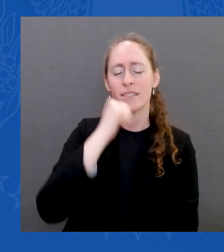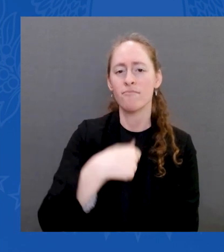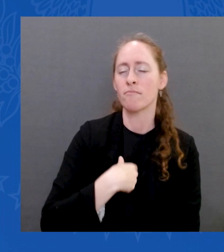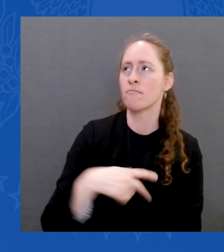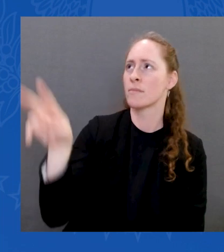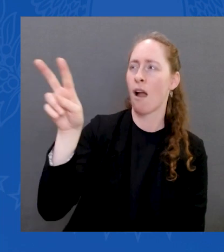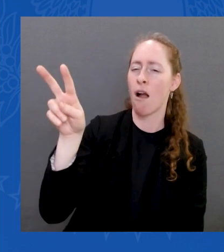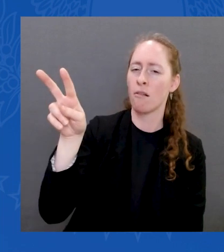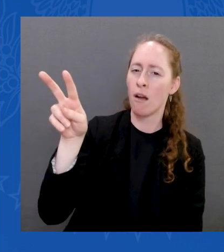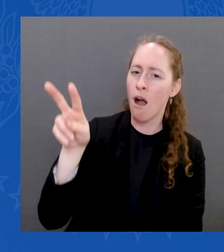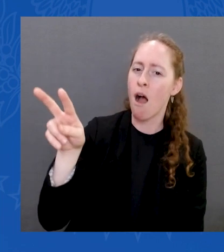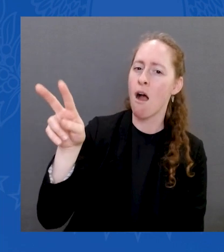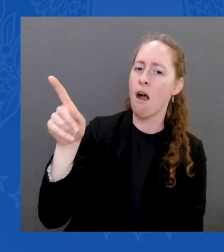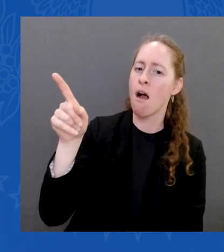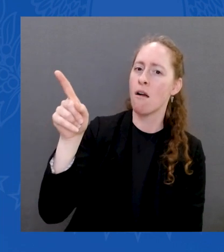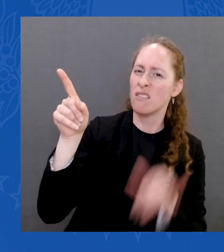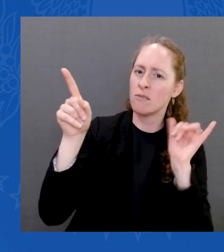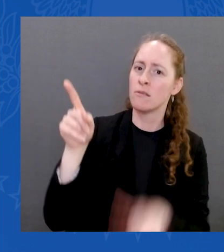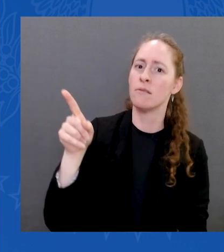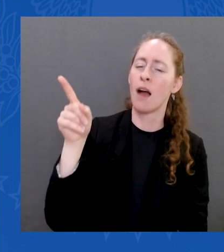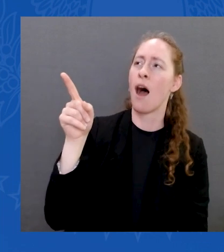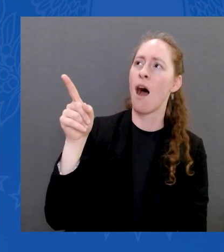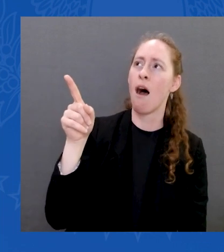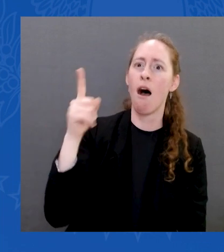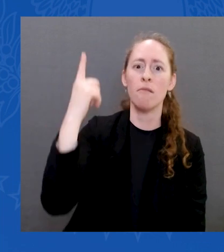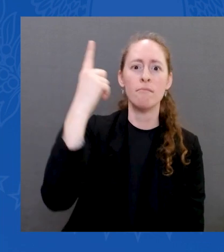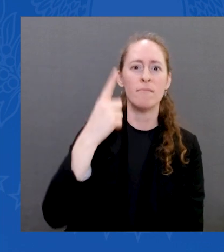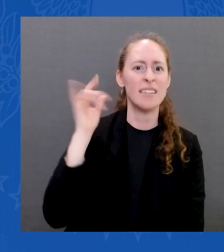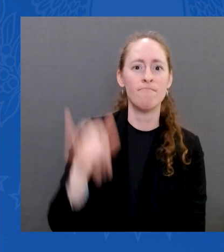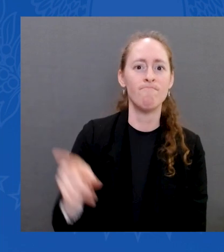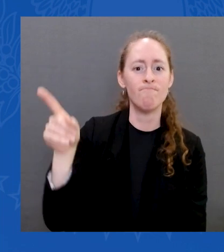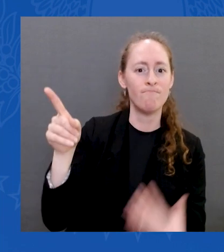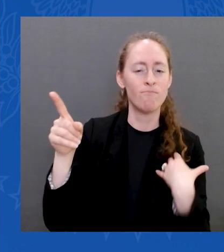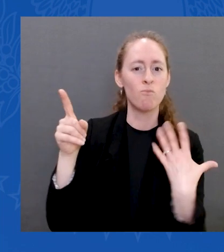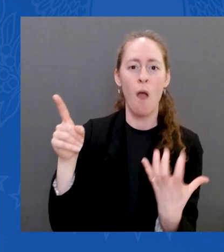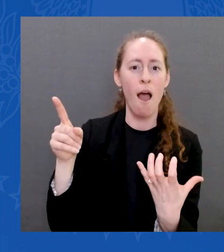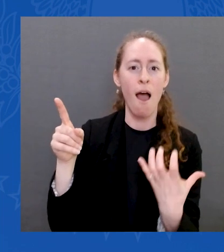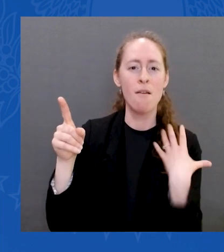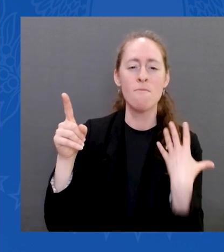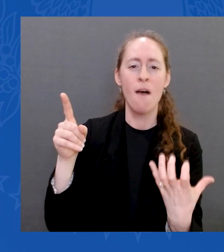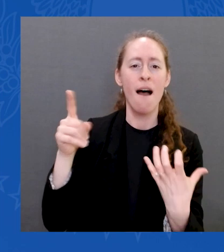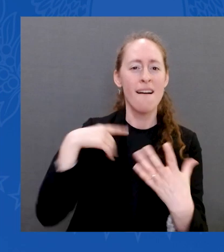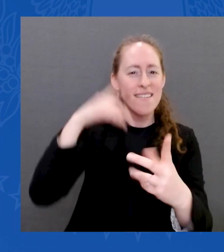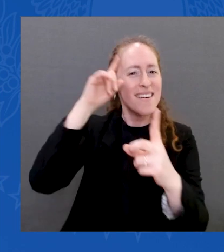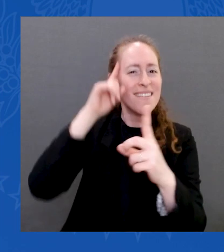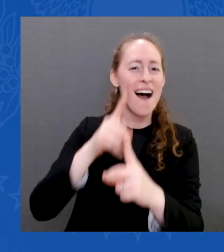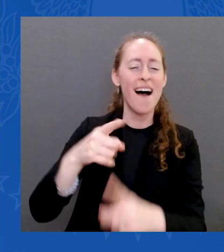This provided me with the attainable goal of becoming a teacher in him.